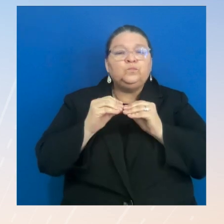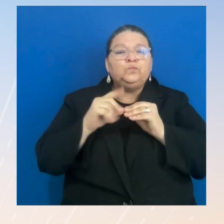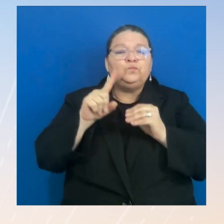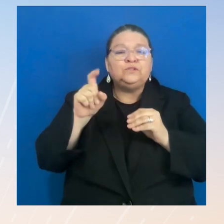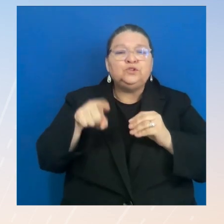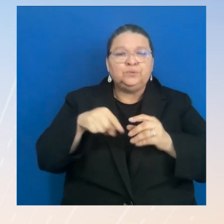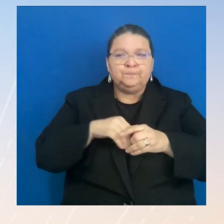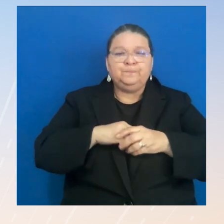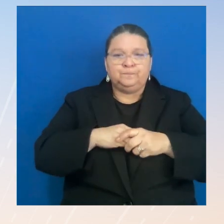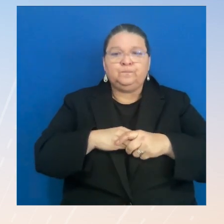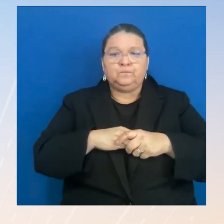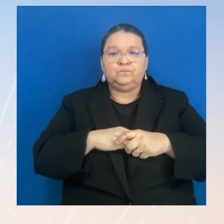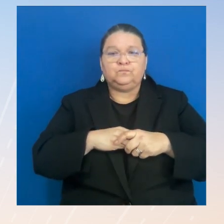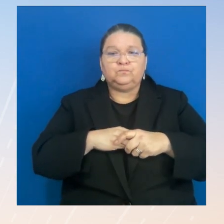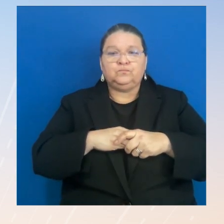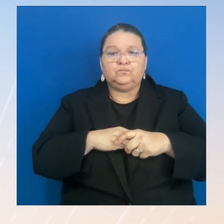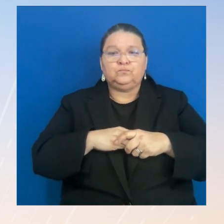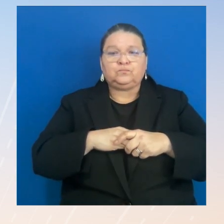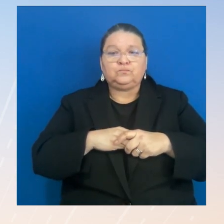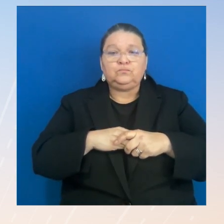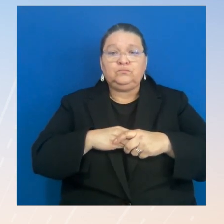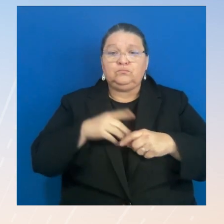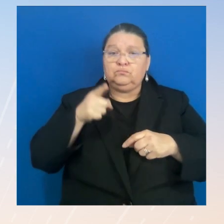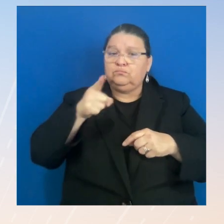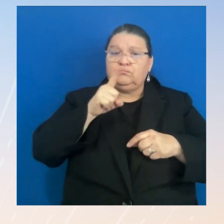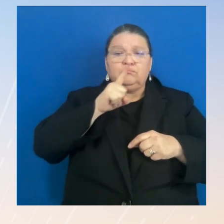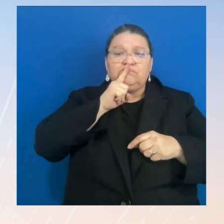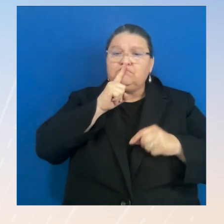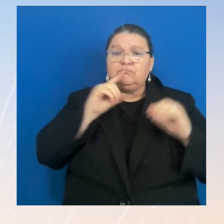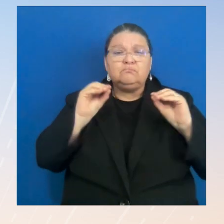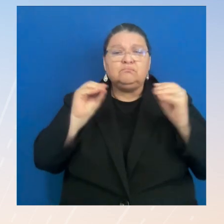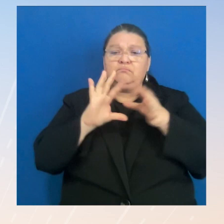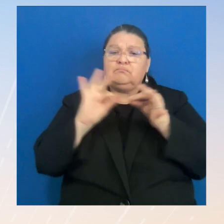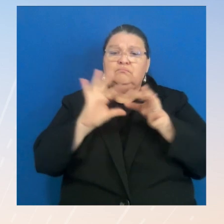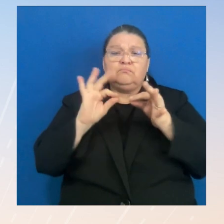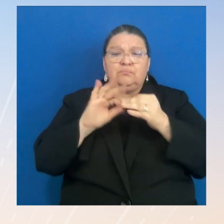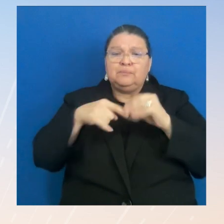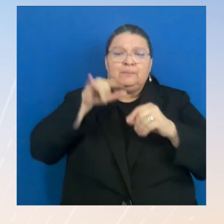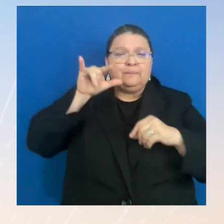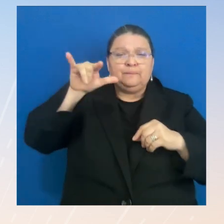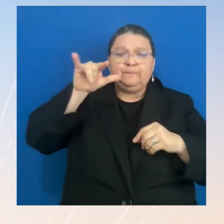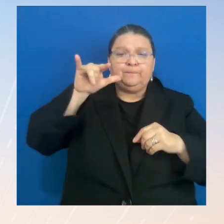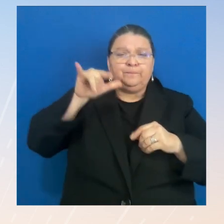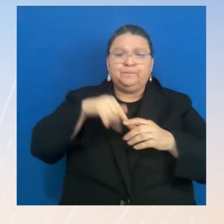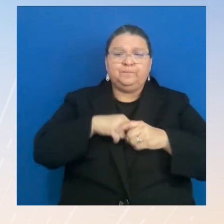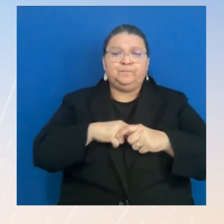about the fighter jet requests. Is that something that the administration would reconsider? Ms. Psaki: Nothing has changed about the analysis that the Department of Defense